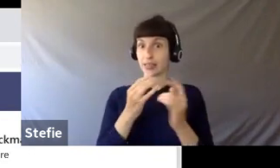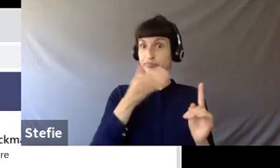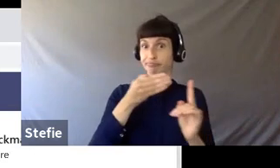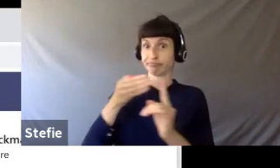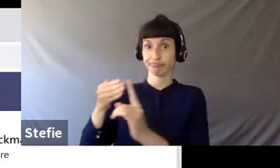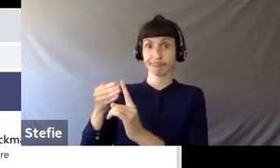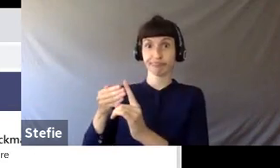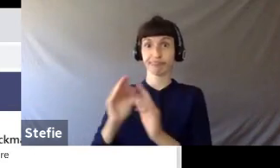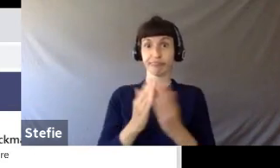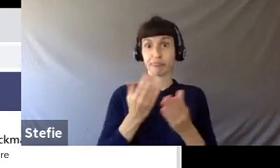and set a is message for example if I were about to go on vacation I could say blah blah blah.